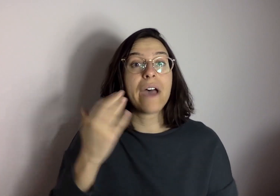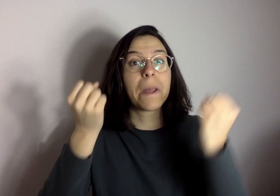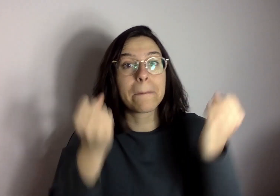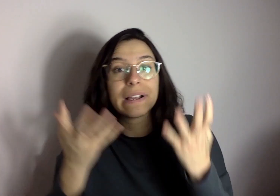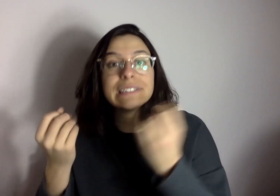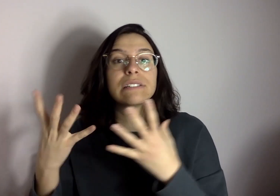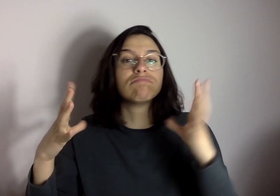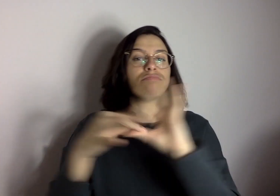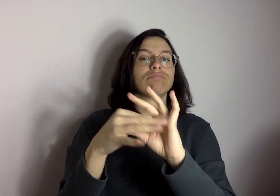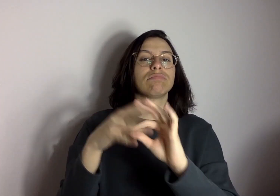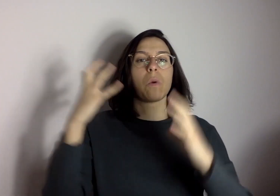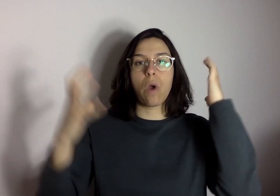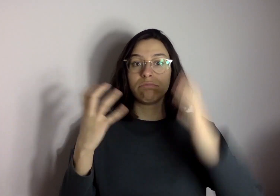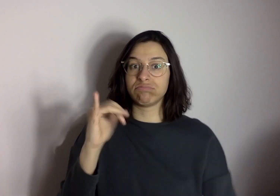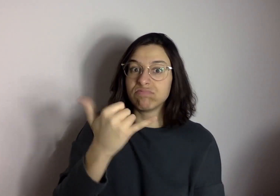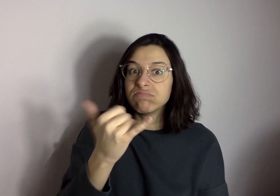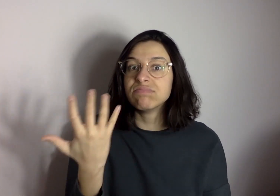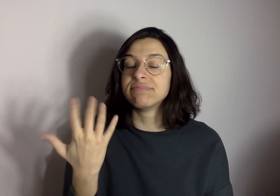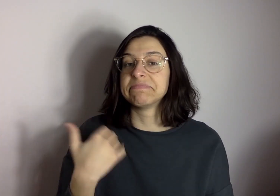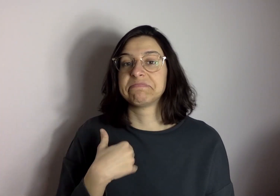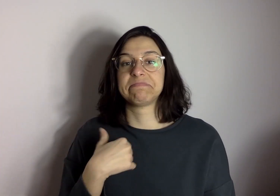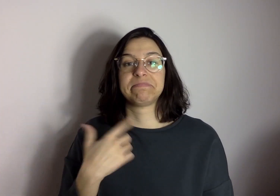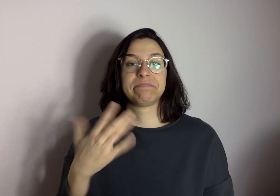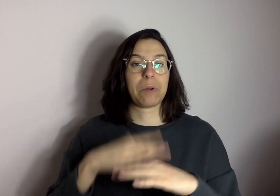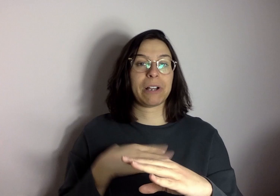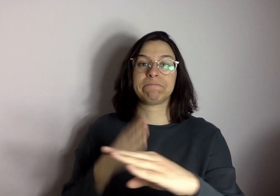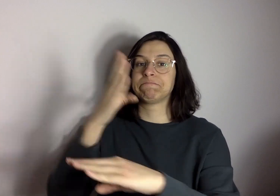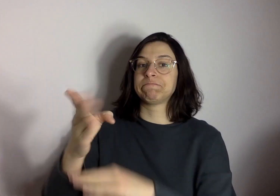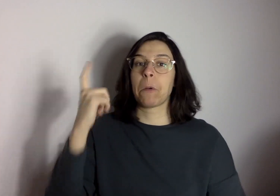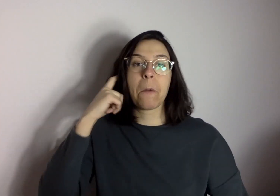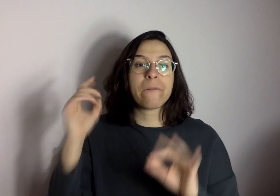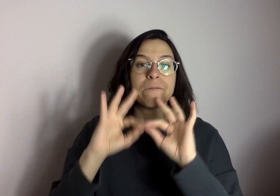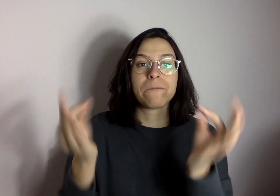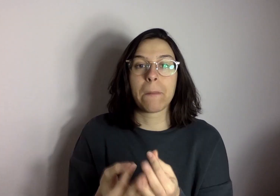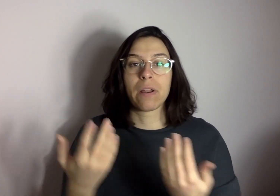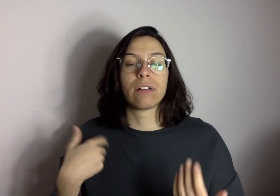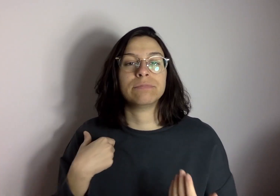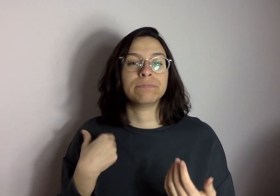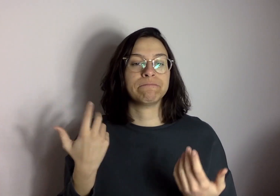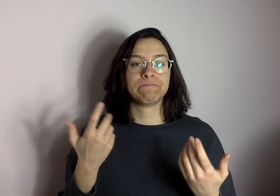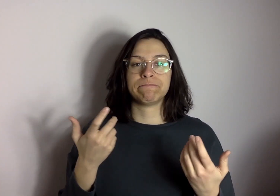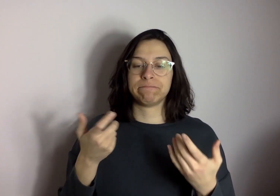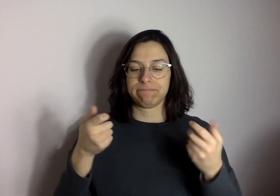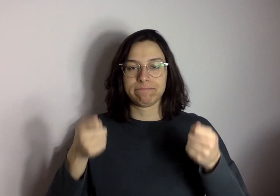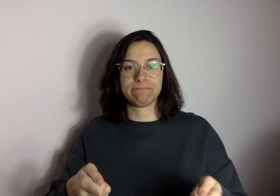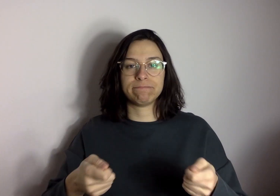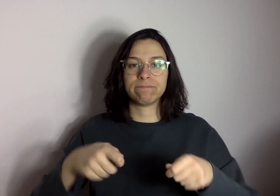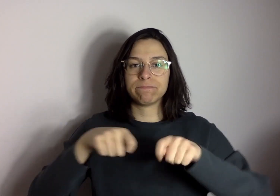Someting embarrassing related to noise….yes of course For example I would visit my extended hearing family and we would eat something.